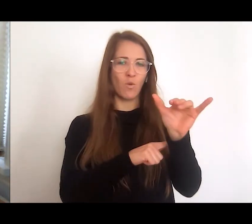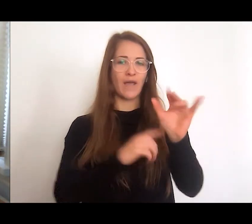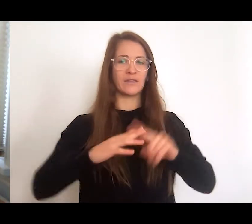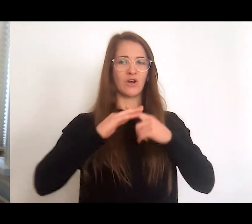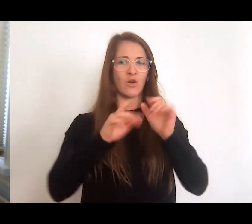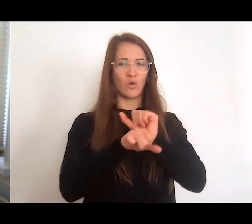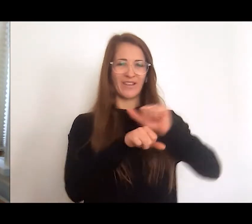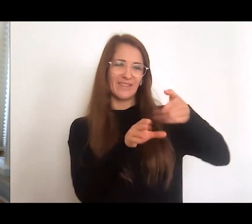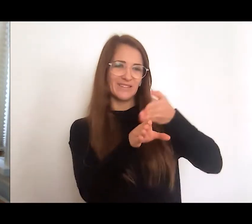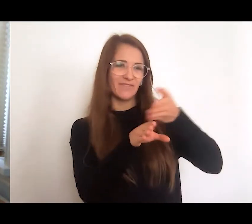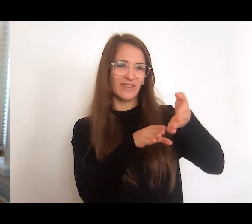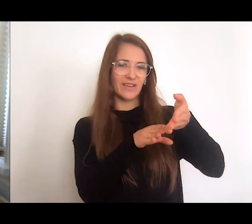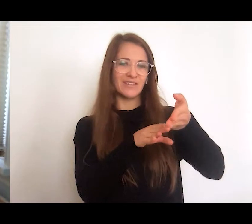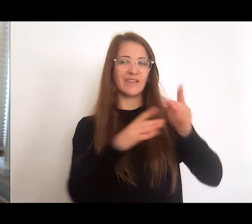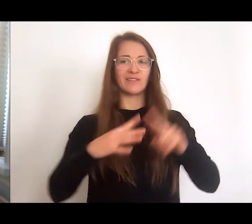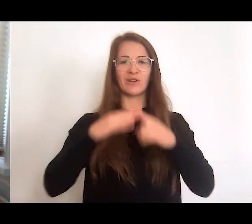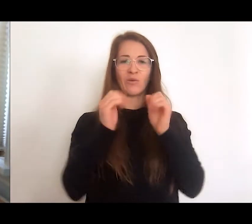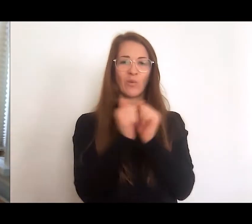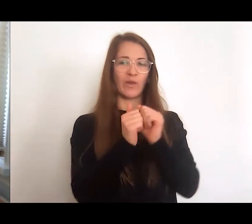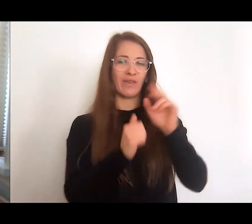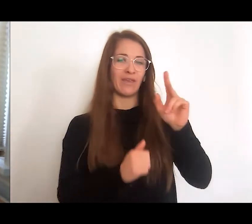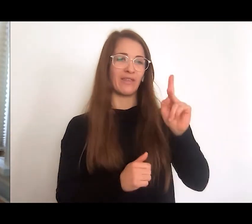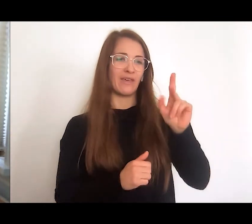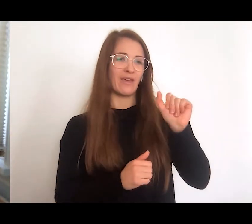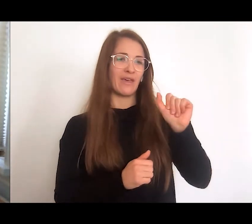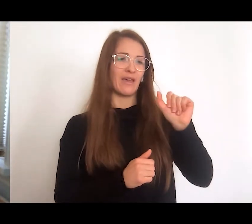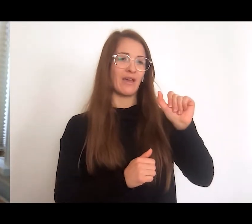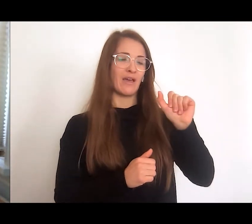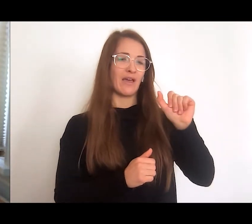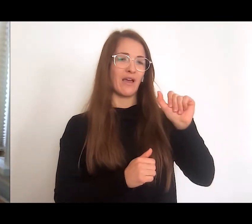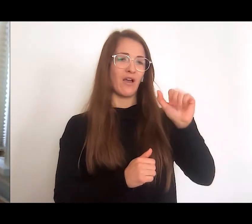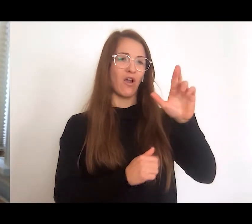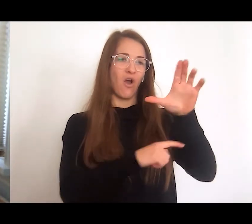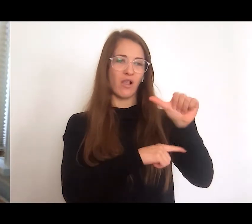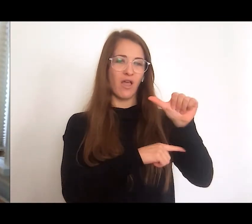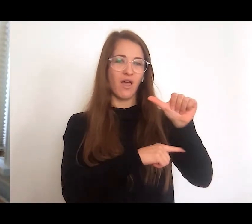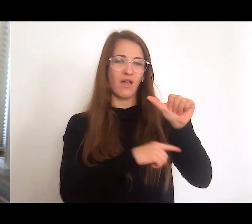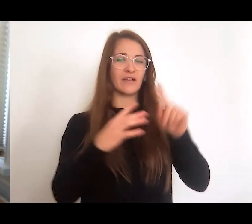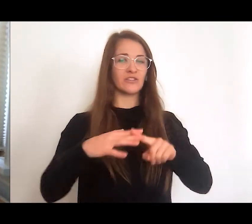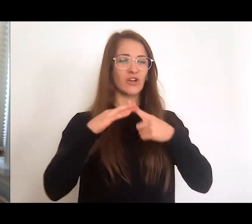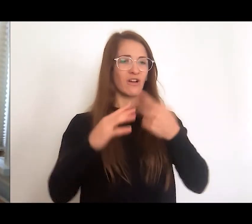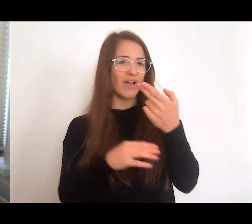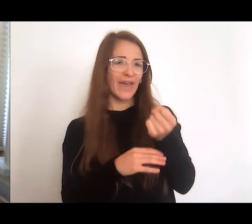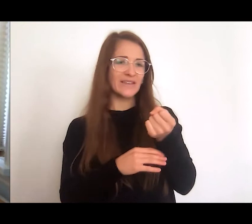SCHOOL WISE BEFORE COMING TO DISABILITY RIGHTS NEW YORK AND WORKING IN THE FIELD.